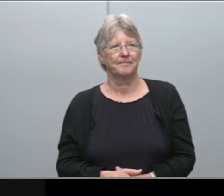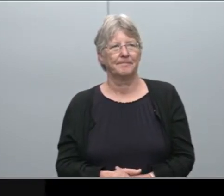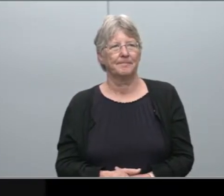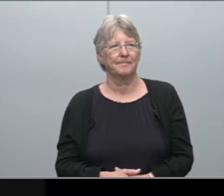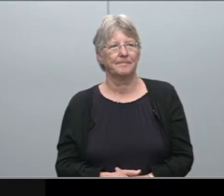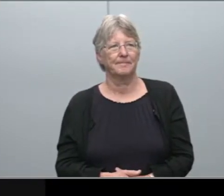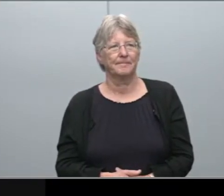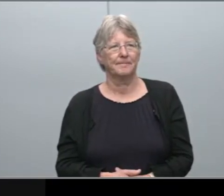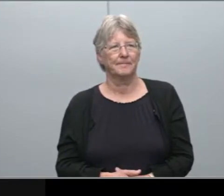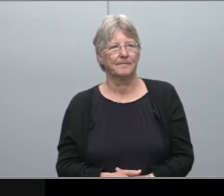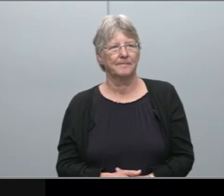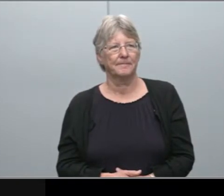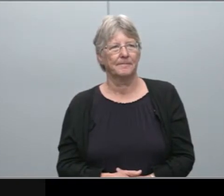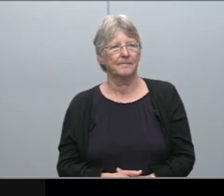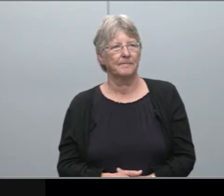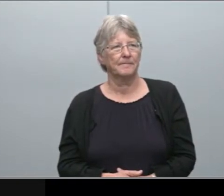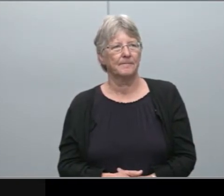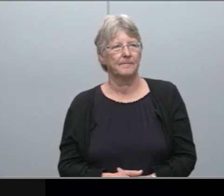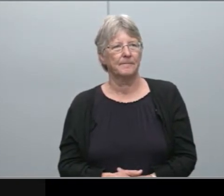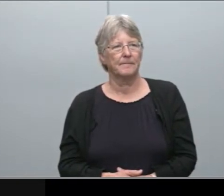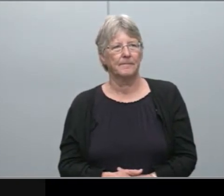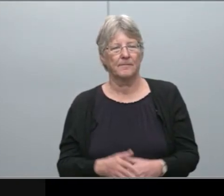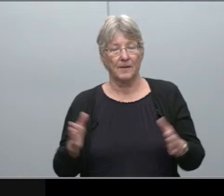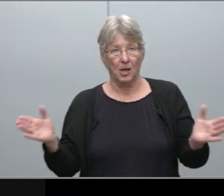You know, you need to stand to people to say that,